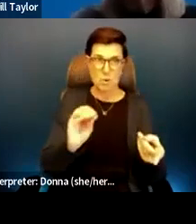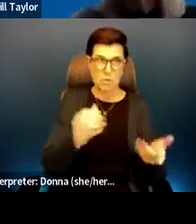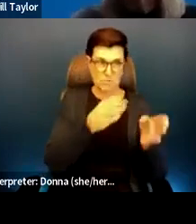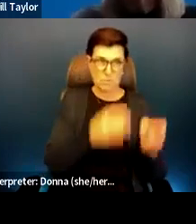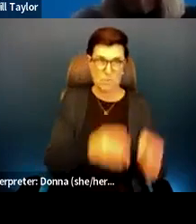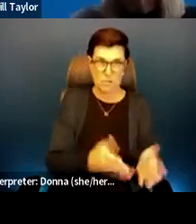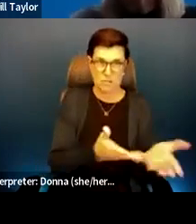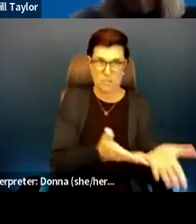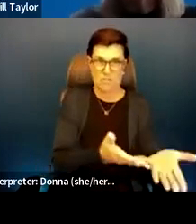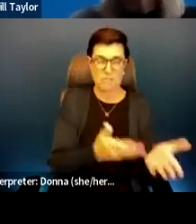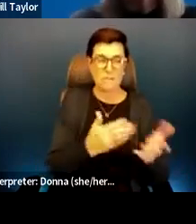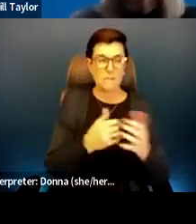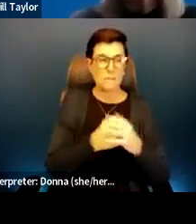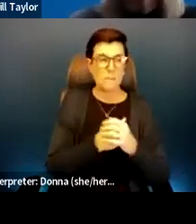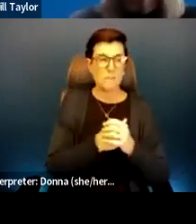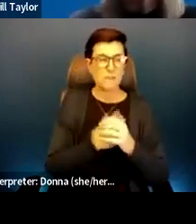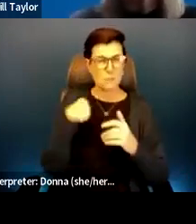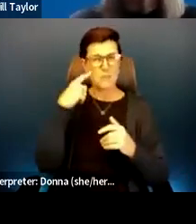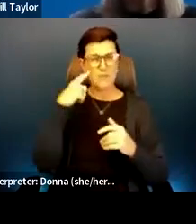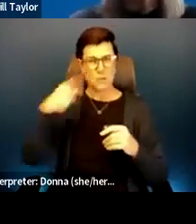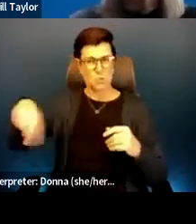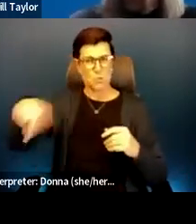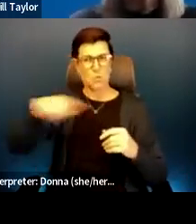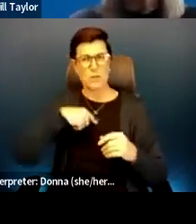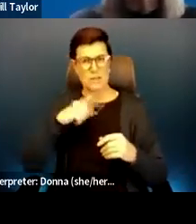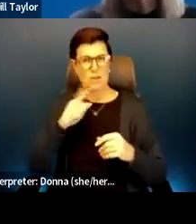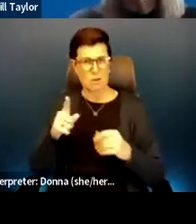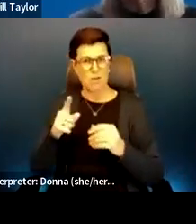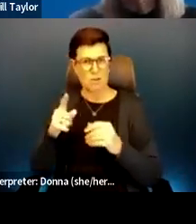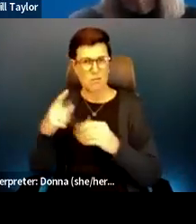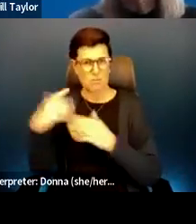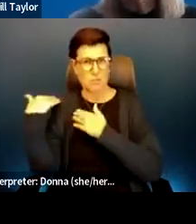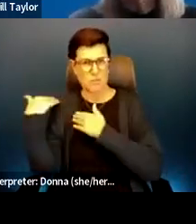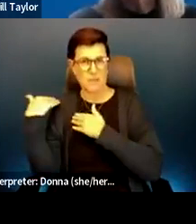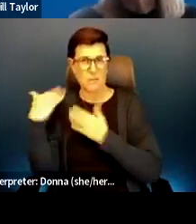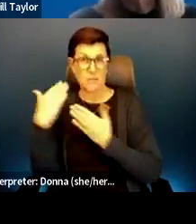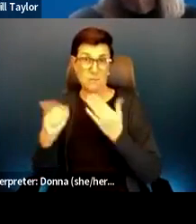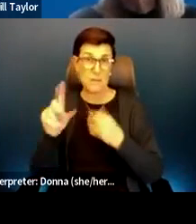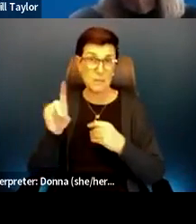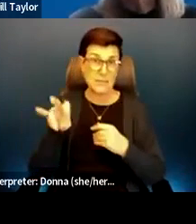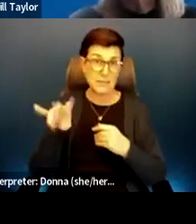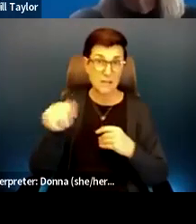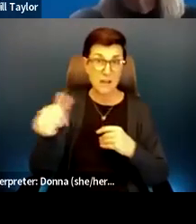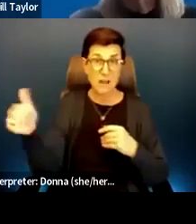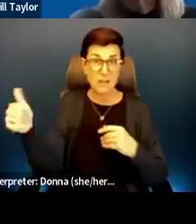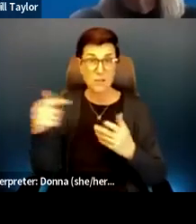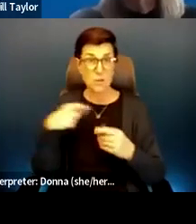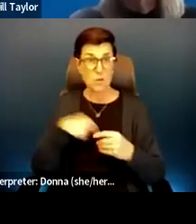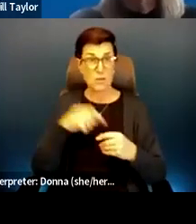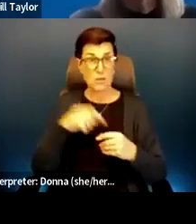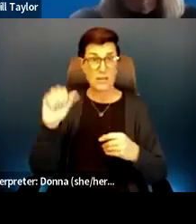you know, common on all of us, and perhaps, Dave, in an area, you know, where the ACT could once again get involved in, you know.